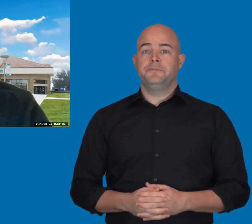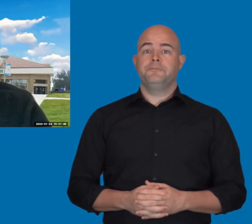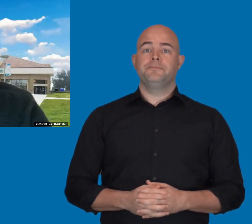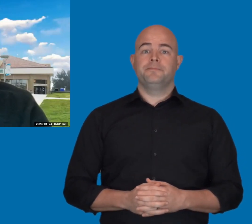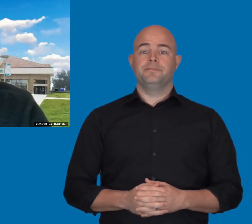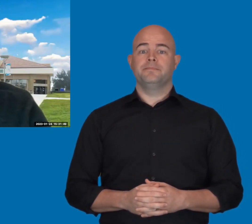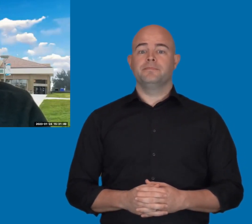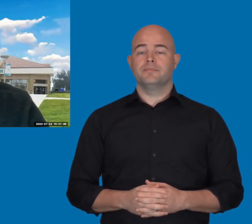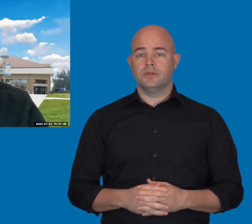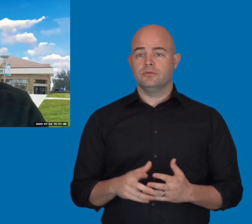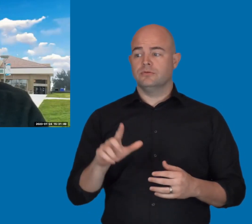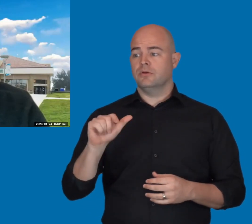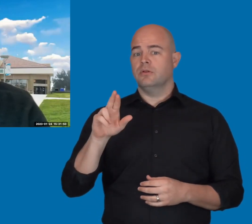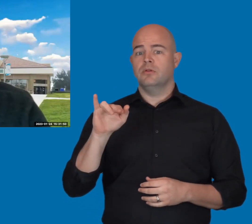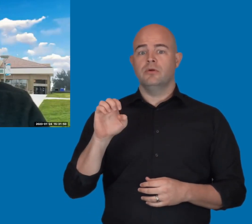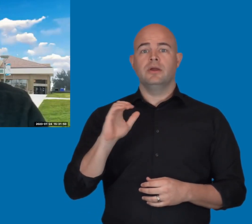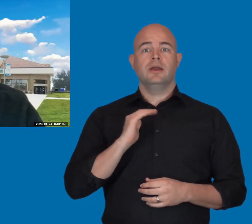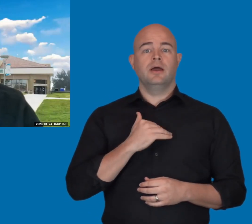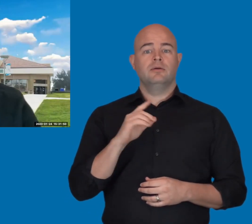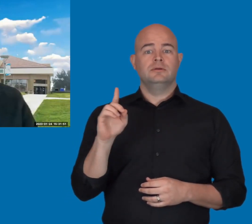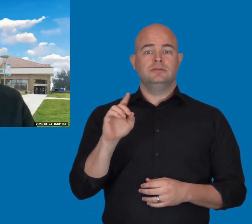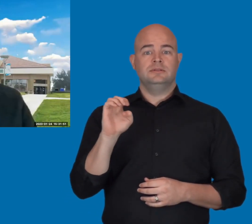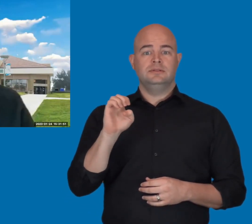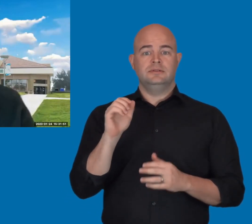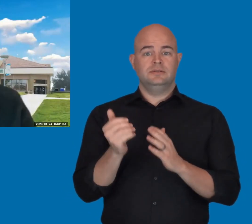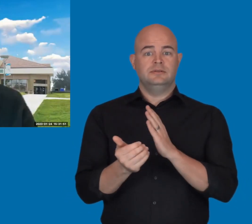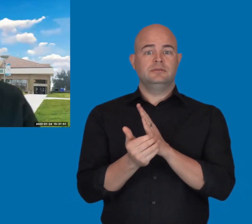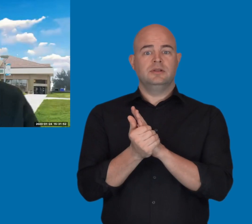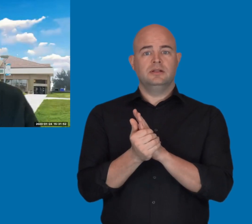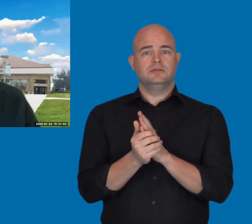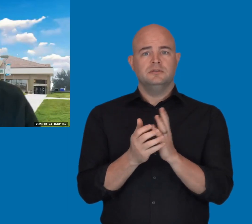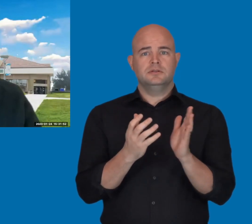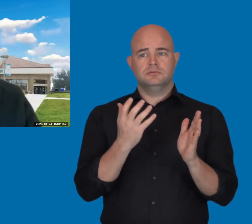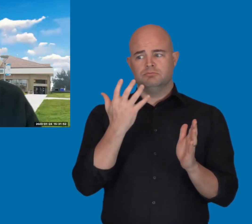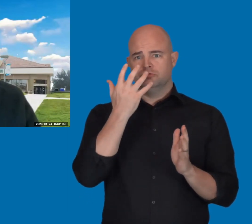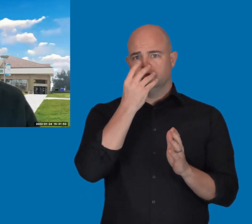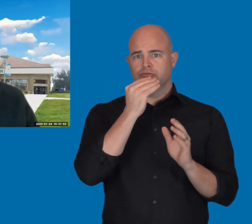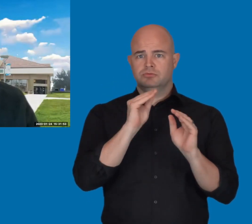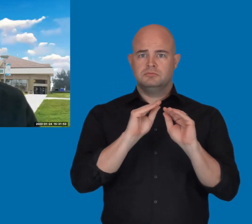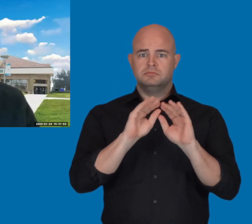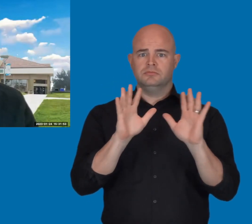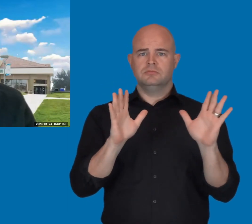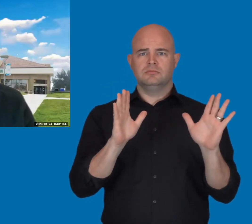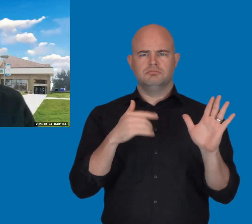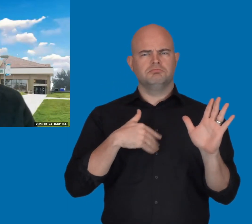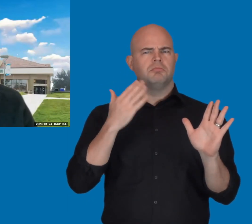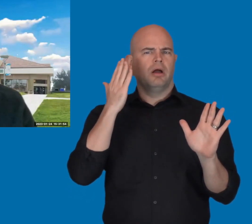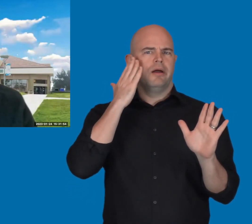like to see that course content. Yeah. That would be great. And then and too, if I'm pronouncing